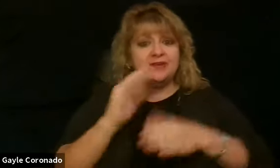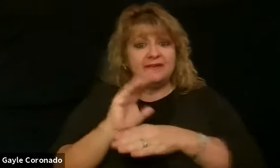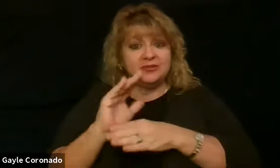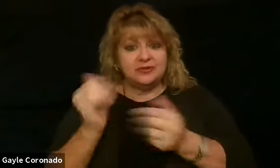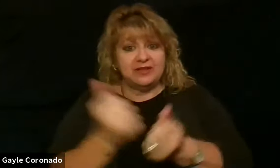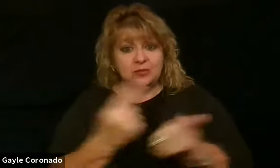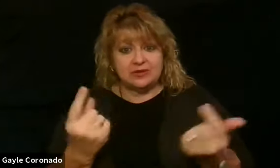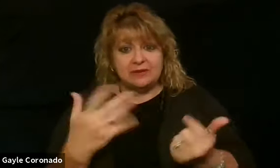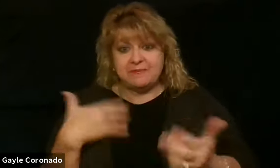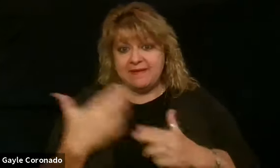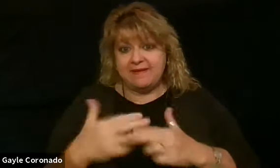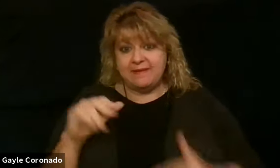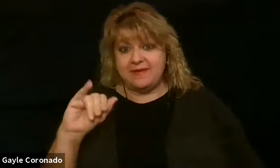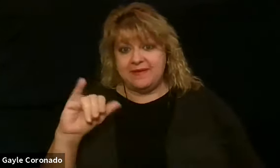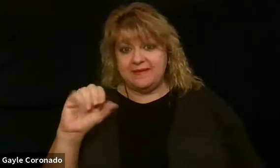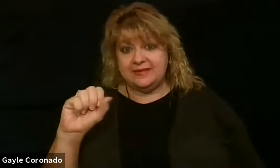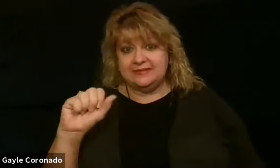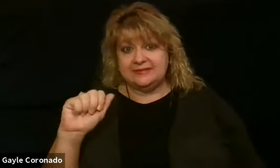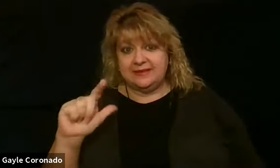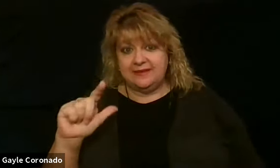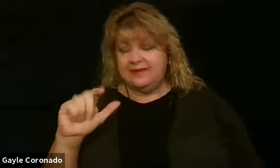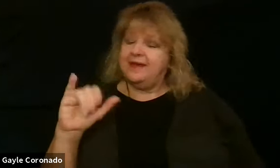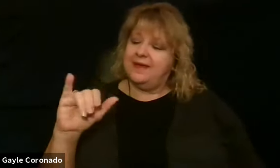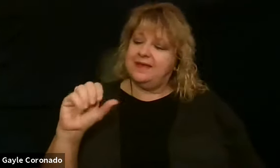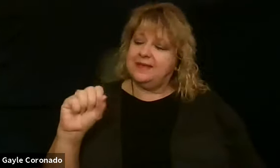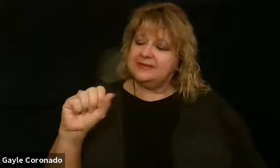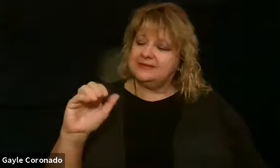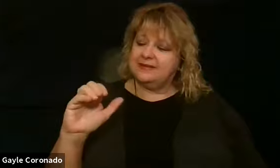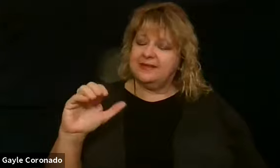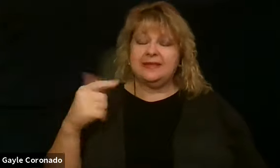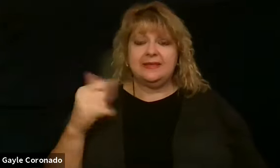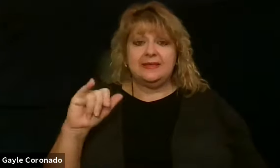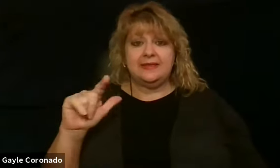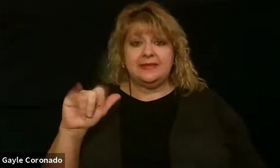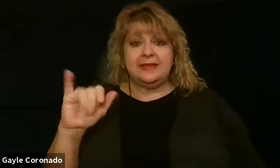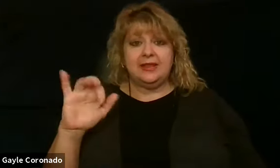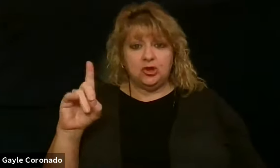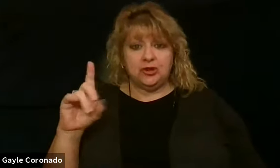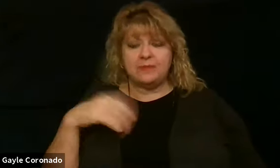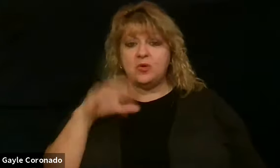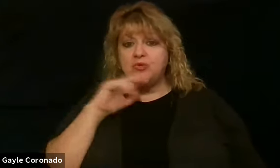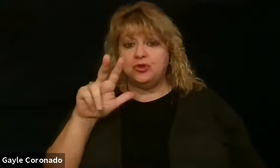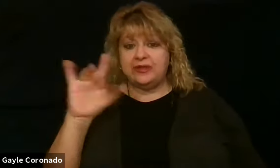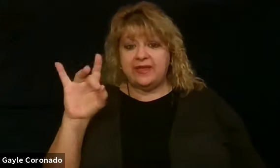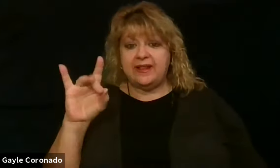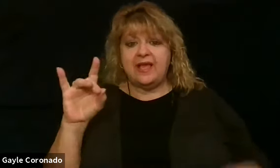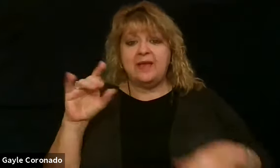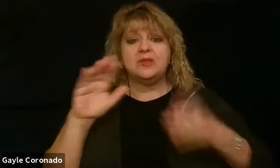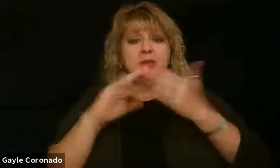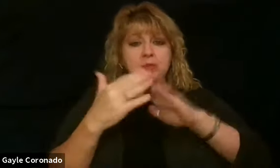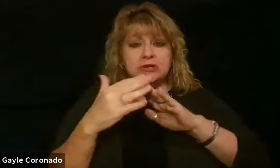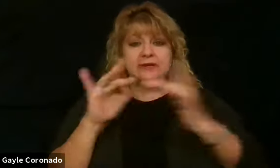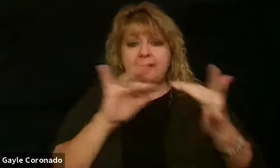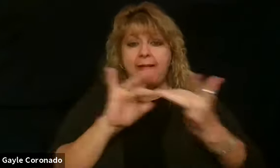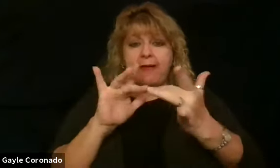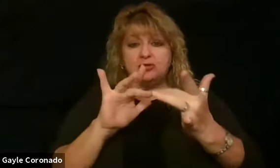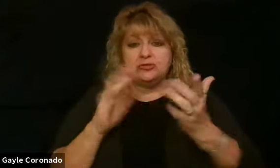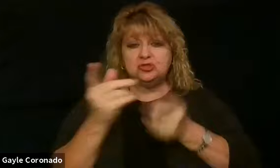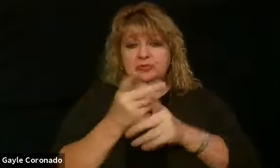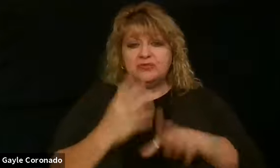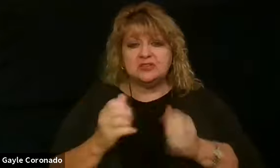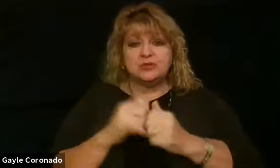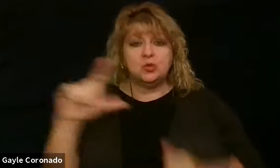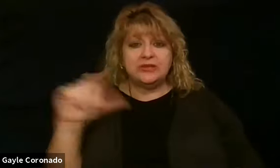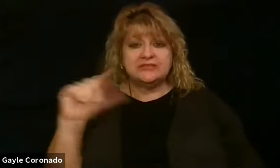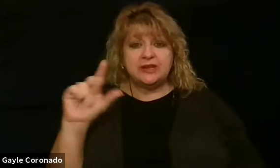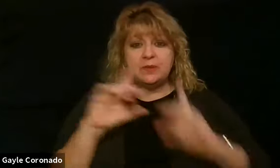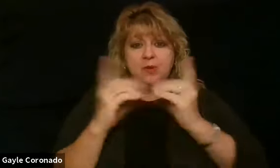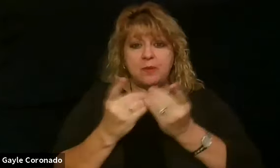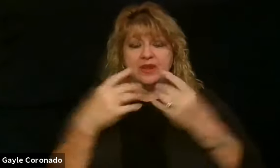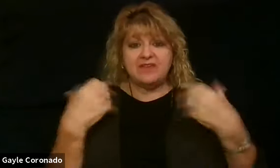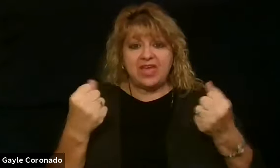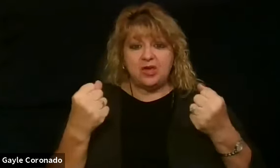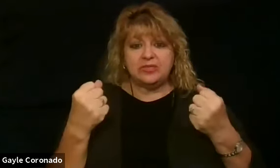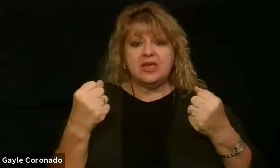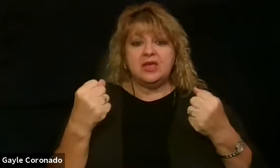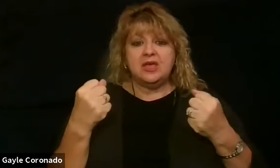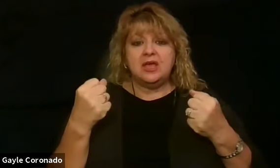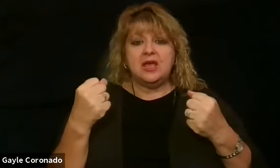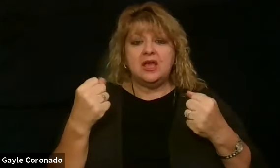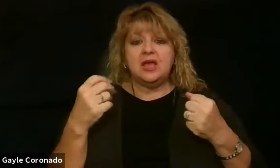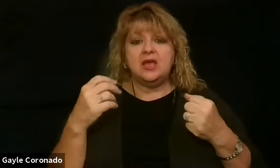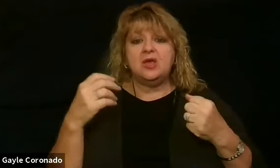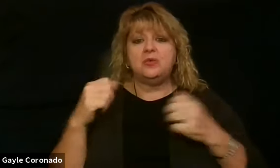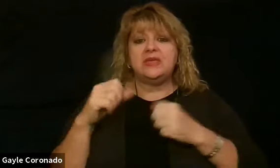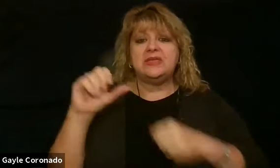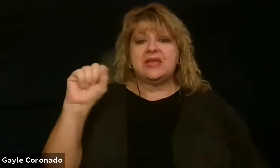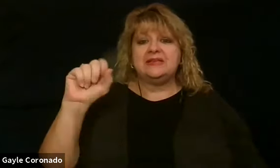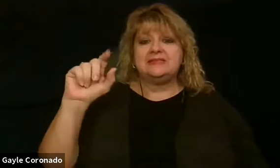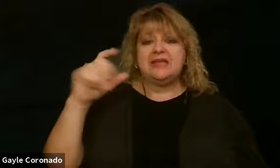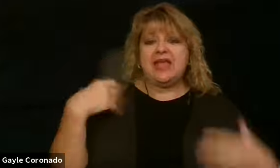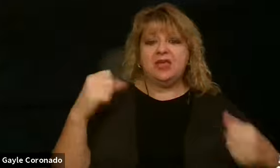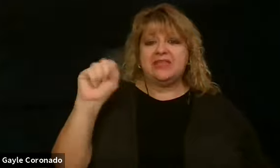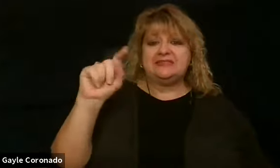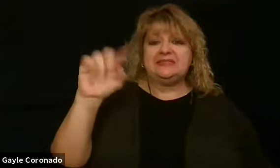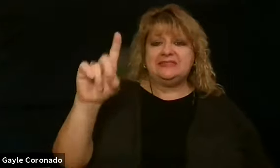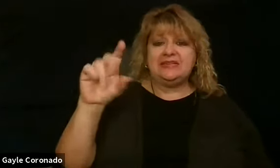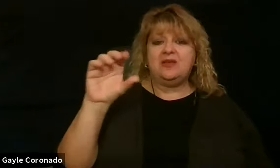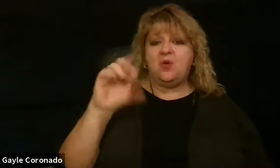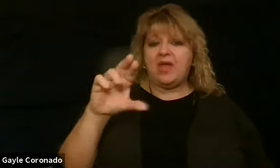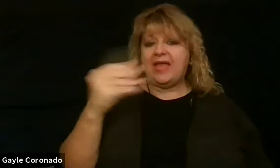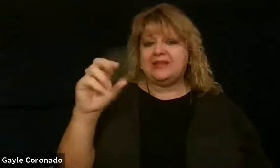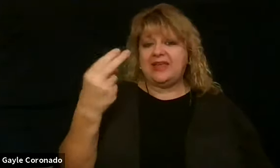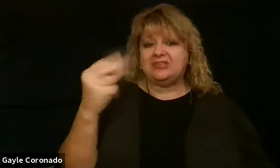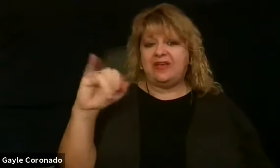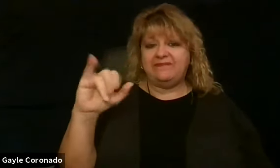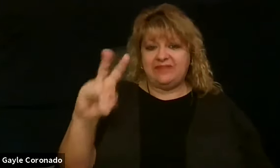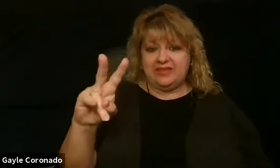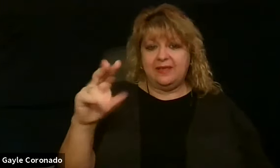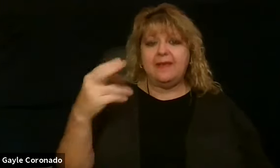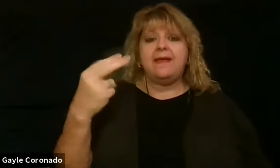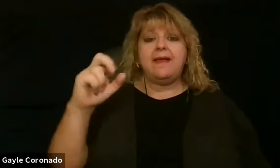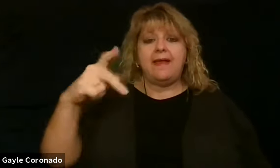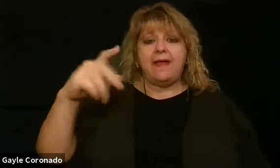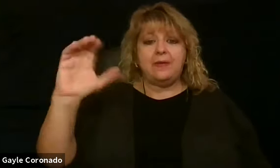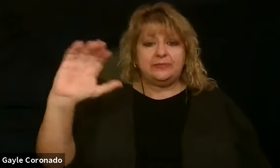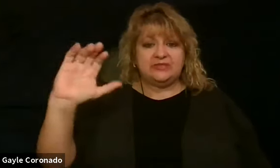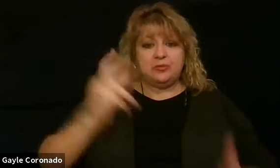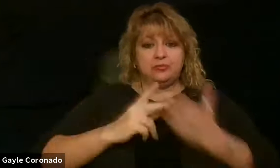My name is Isaac Gill York I'm from the eight years old and I'm the community health and our supervisor, with the Louisiana Department of Health, the Office of Public Health STD HIV, hepatitis C program that ship based out of New Orleans and HIV since